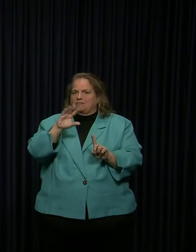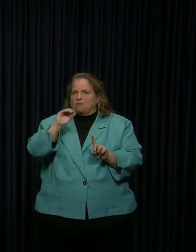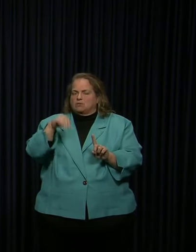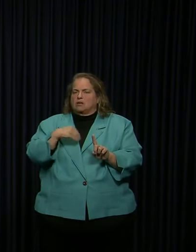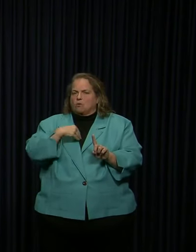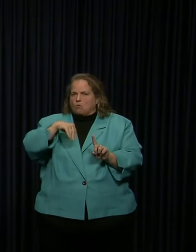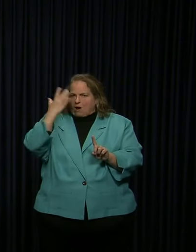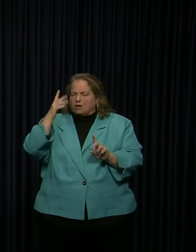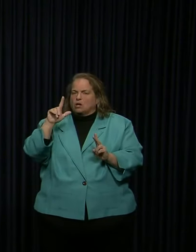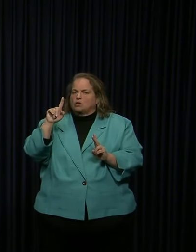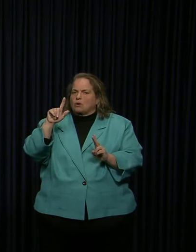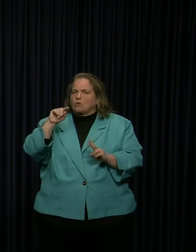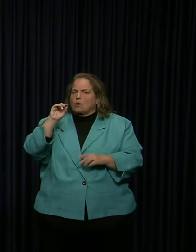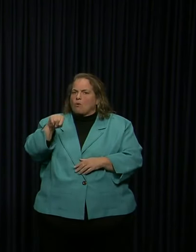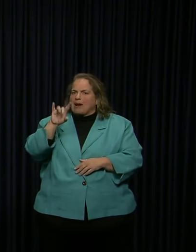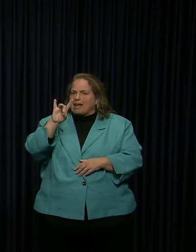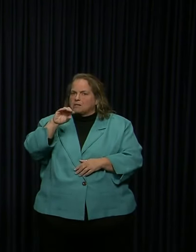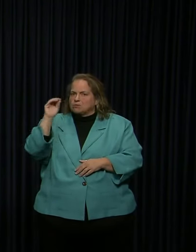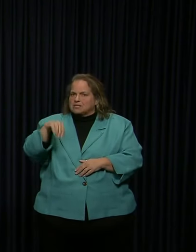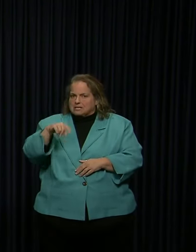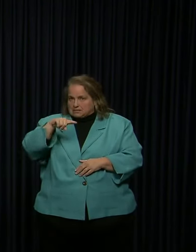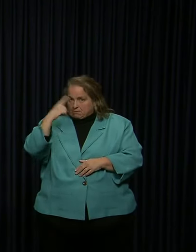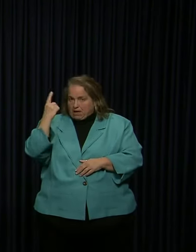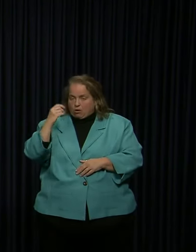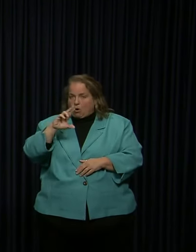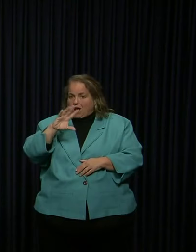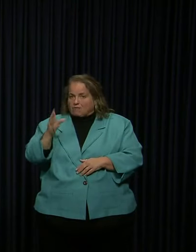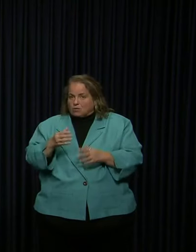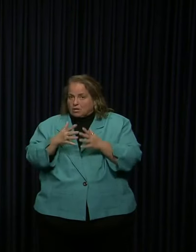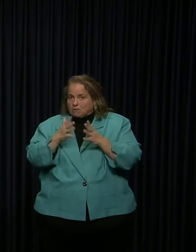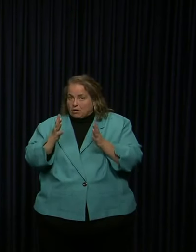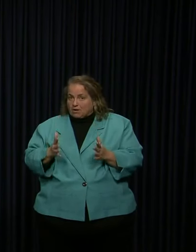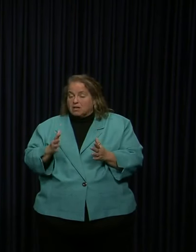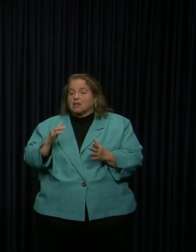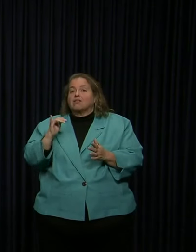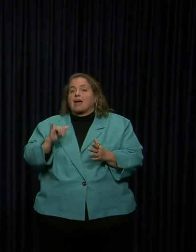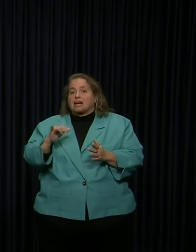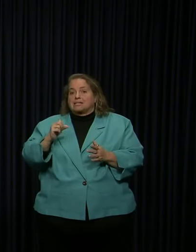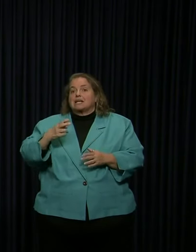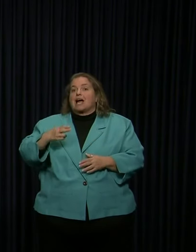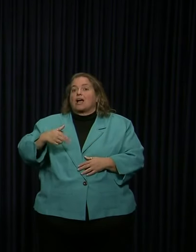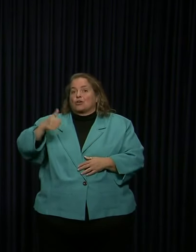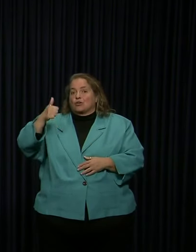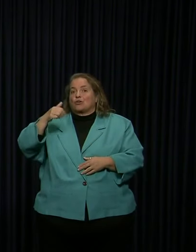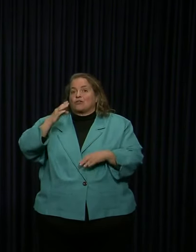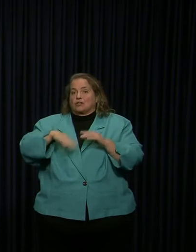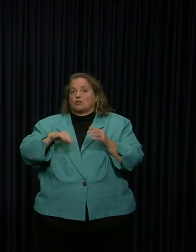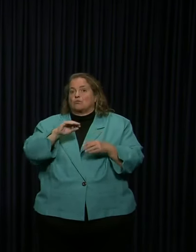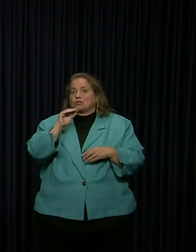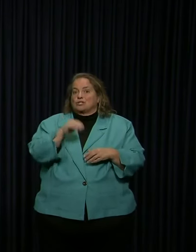WOULD HAVE THOUGHT A GOOD DAY WHEN WE ONLY HAVE 80-SOMETHING CASES BUT NOW AGAIN WE KNOW